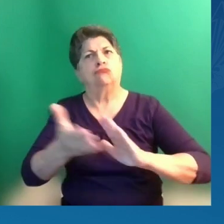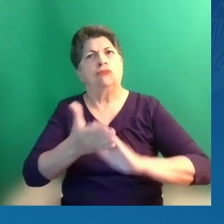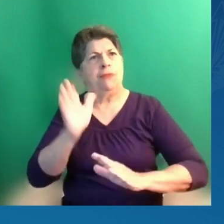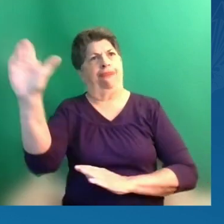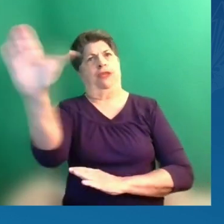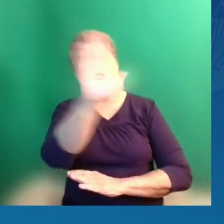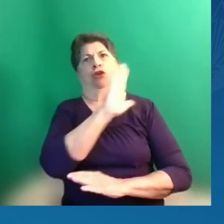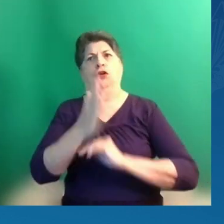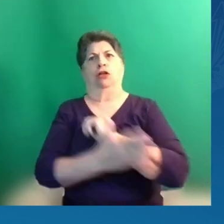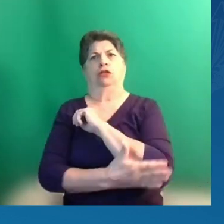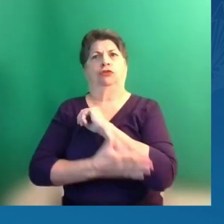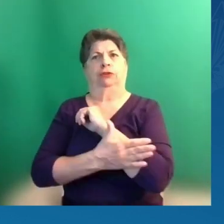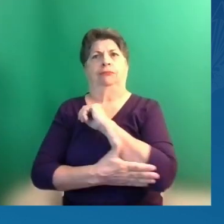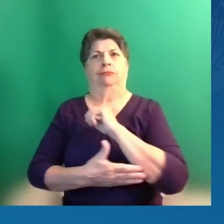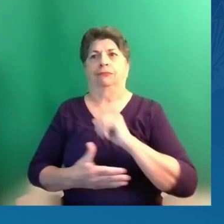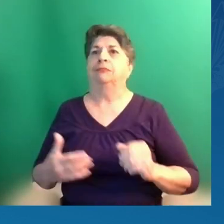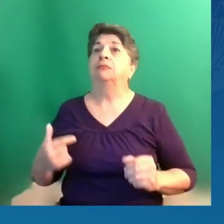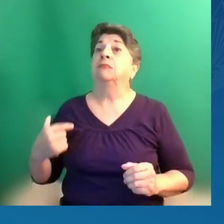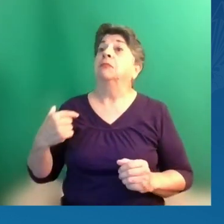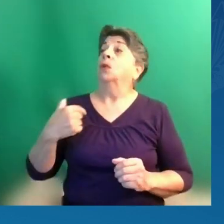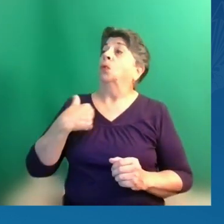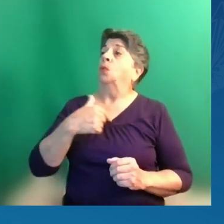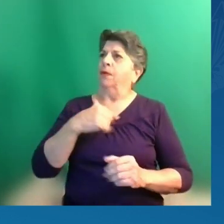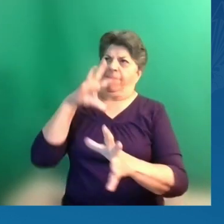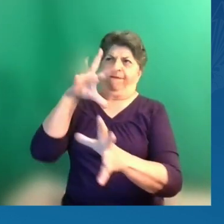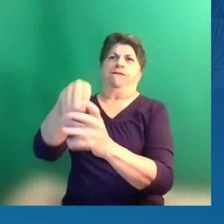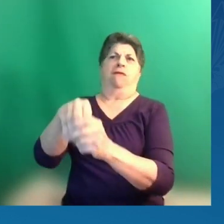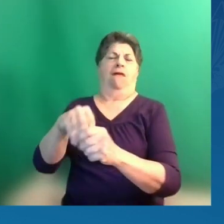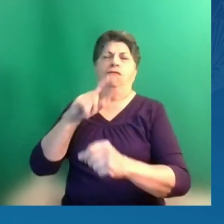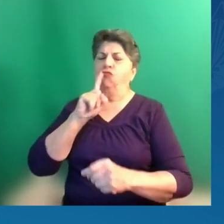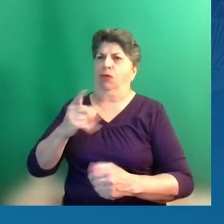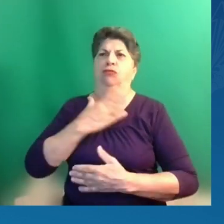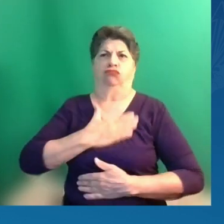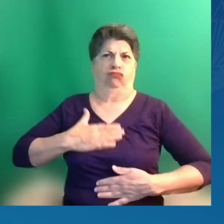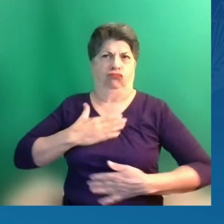to be a part of answering the call on this immense global challenge.